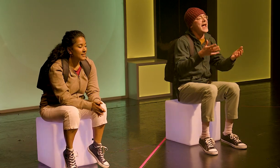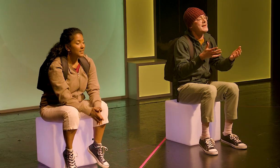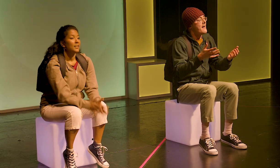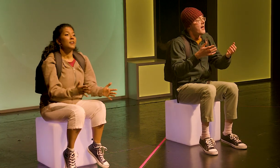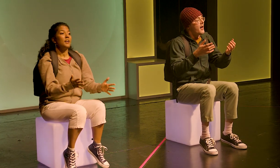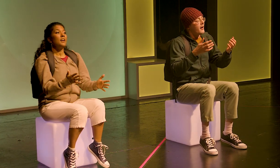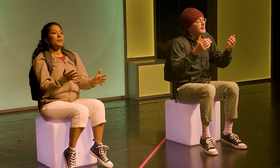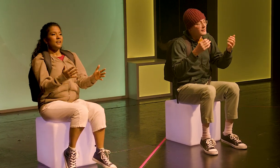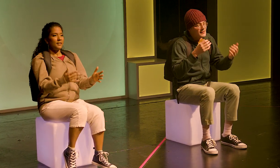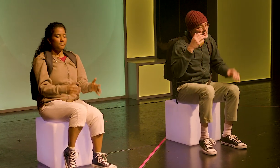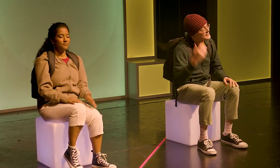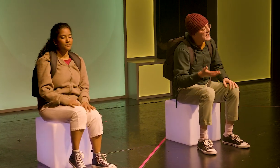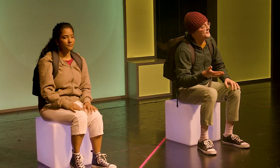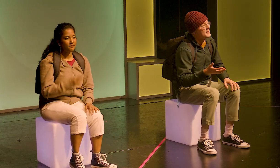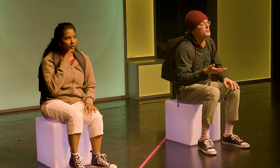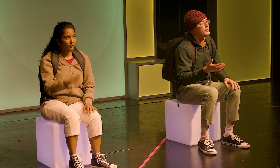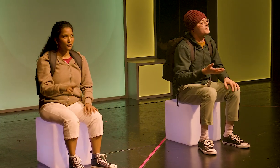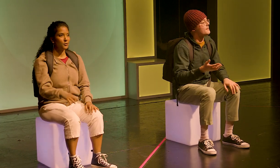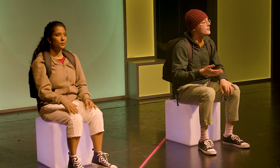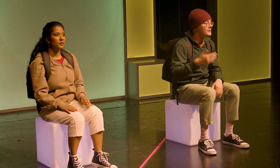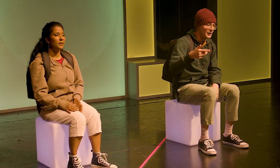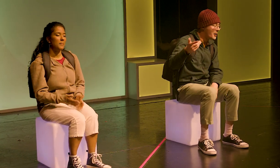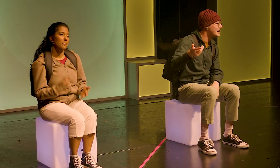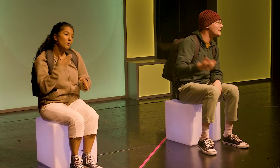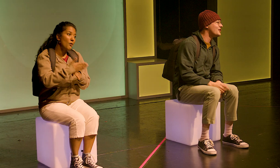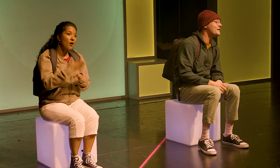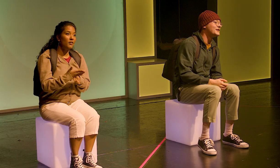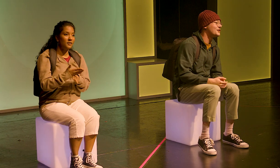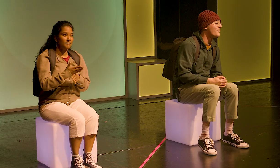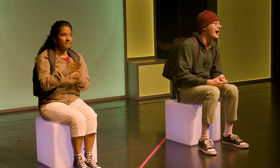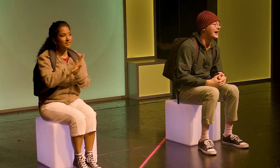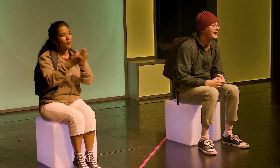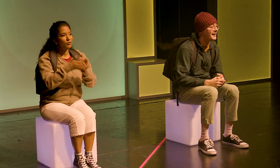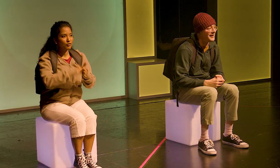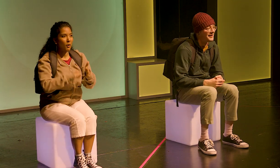And then in the afternoon, when I was I was working me shift at the Subway,